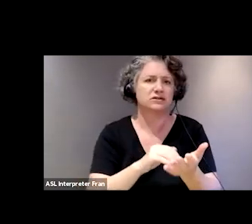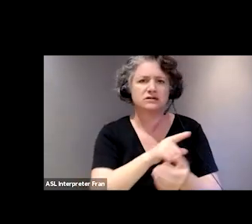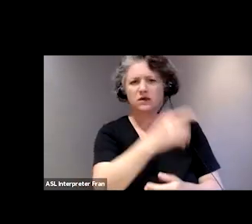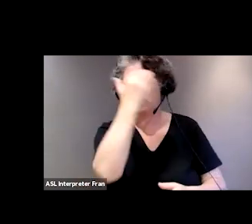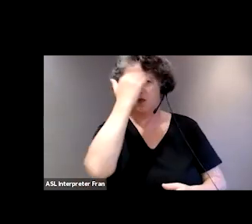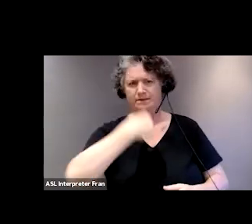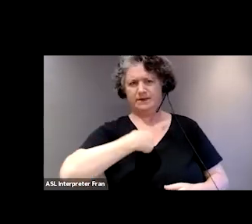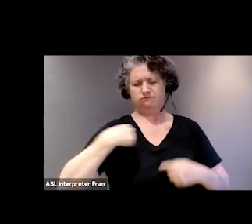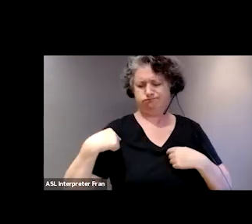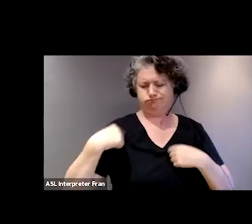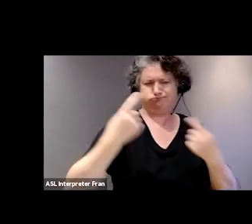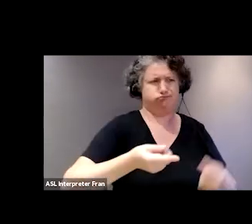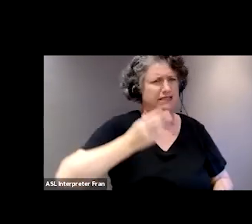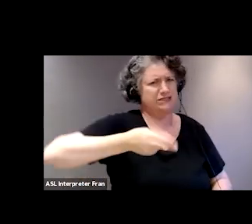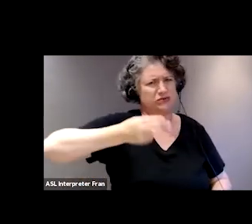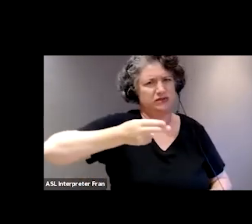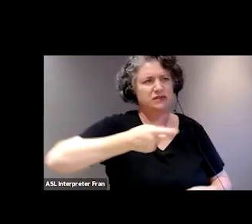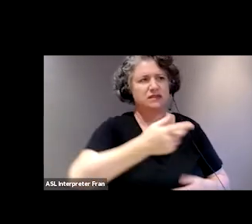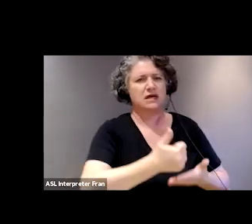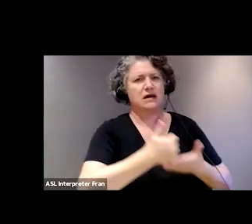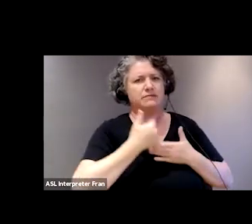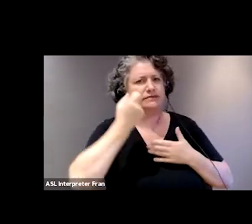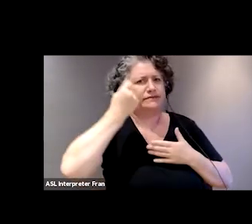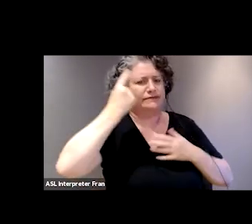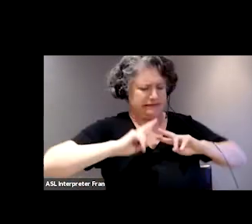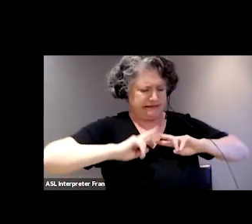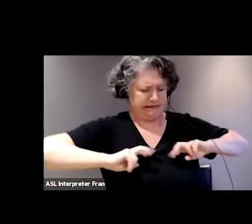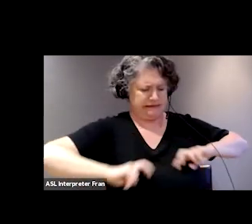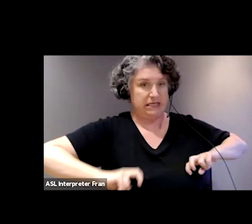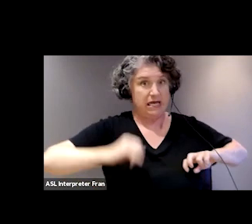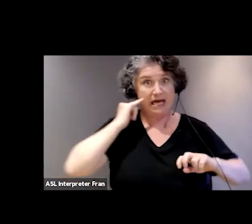» JESS PISAREK: I will add to that, there is usually some reduced loss of smell, perhaps